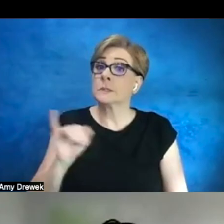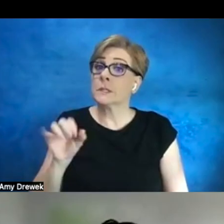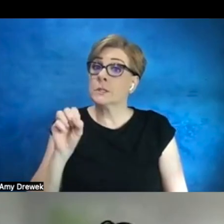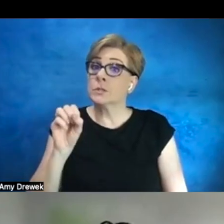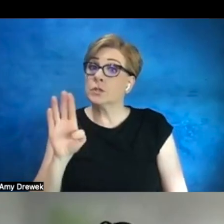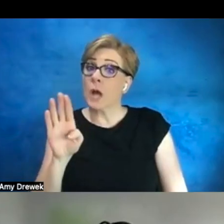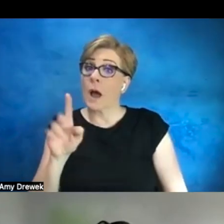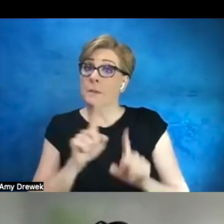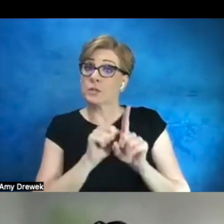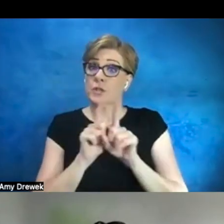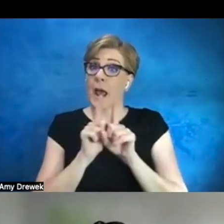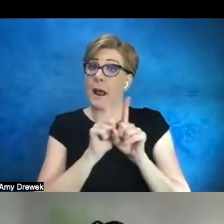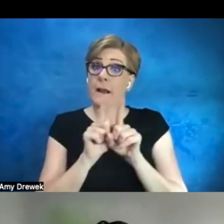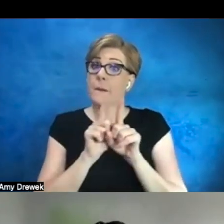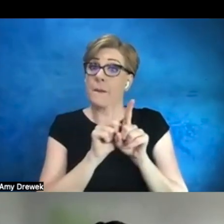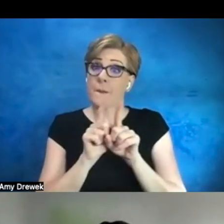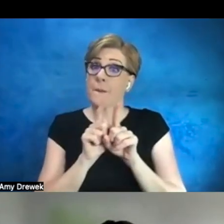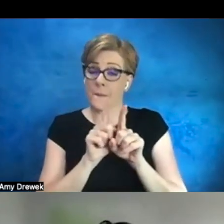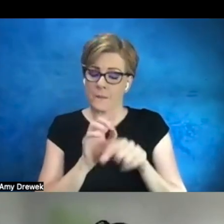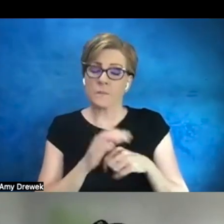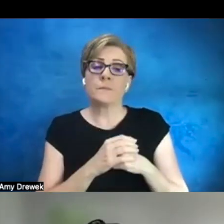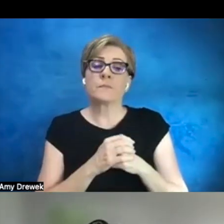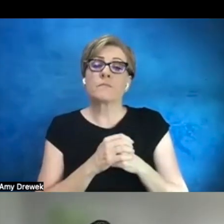important part of a DMD event that can happen. If you do not have job shadowing